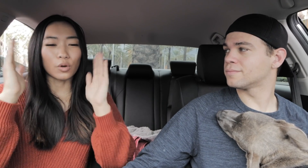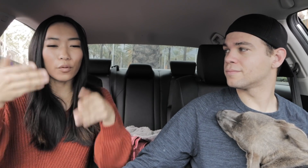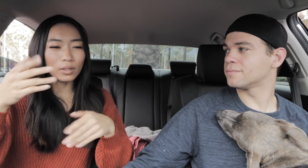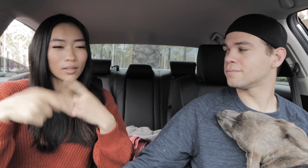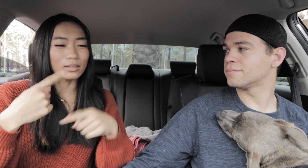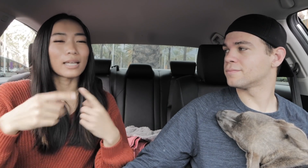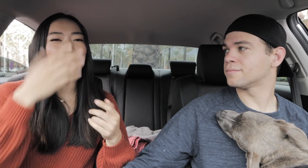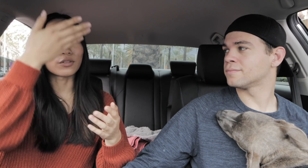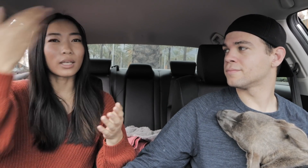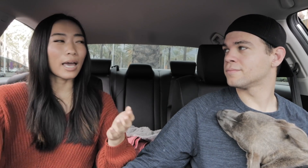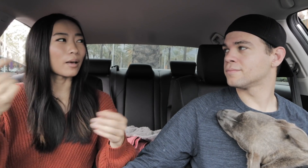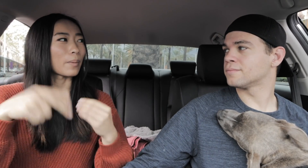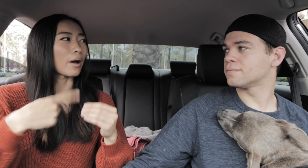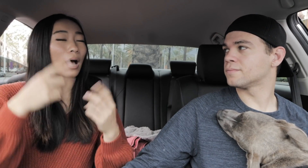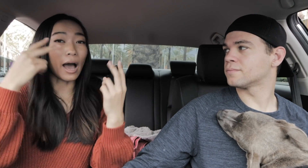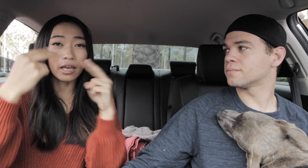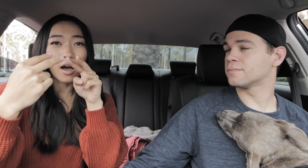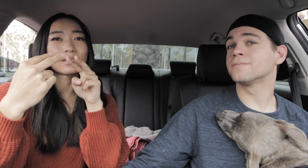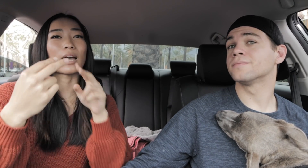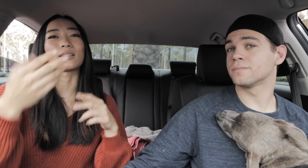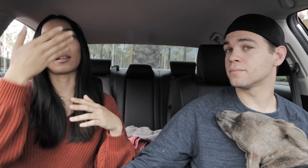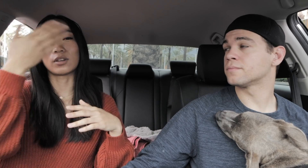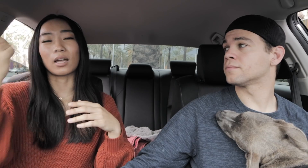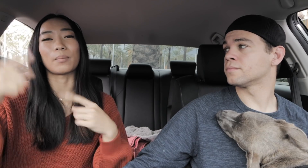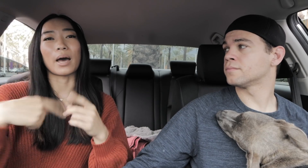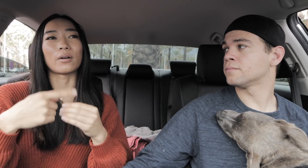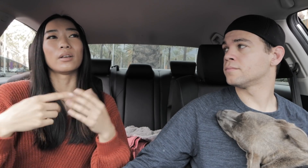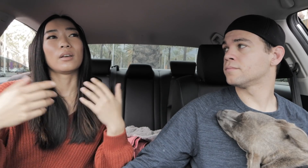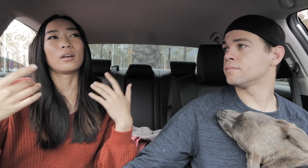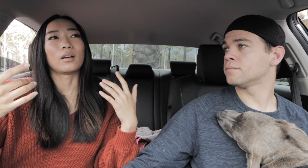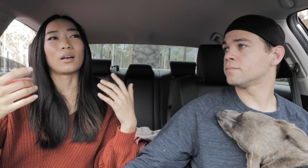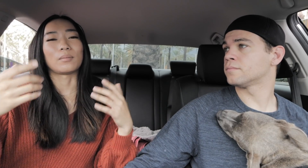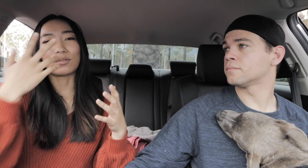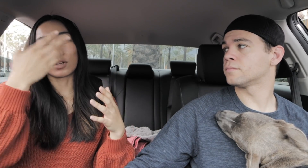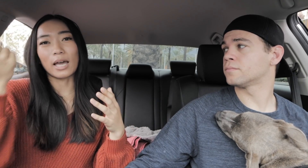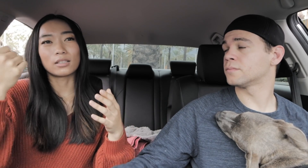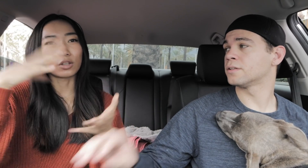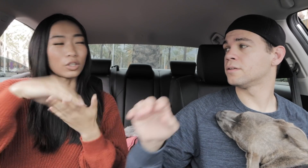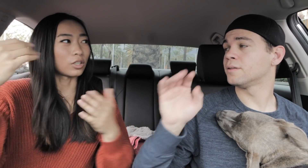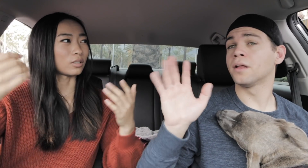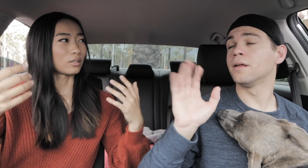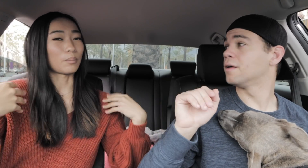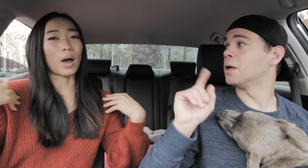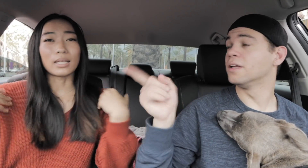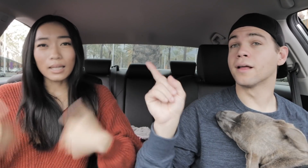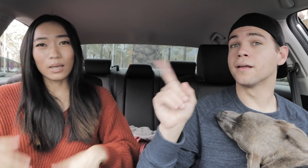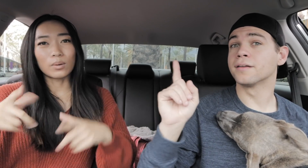learning signs and yes, that's a big part of it but another part a lot of hearing people forget and I've experienced that people just are so focused on the signs. They forget about eye contact, they forget about they forget to learn body language